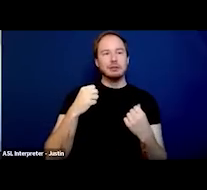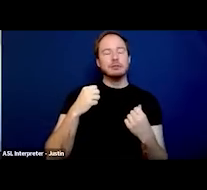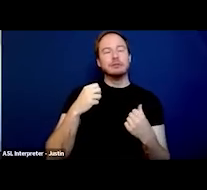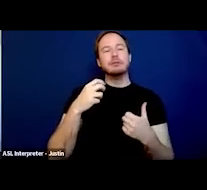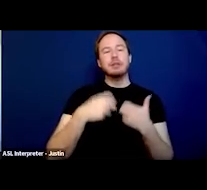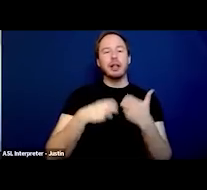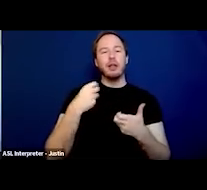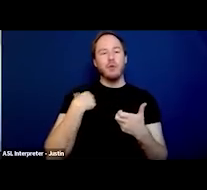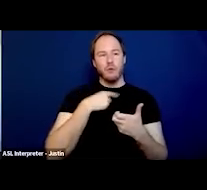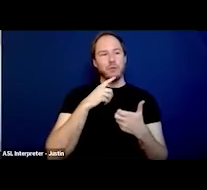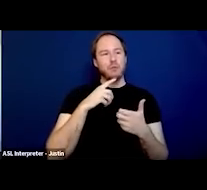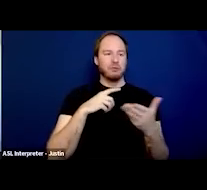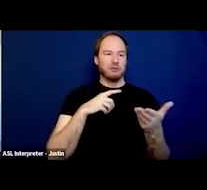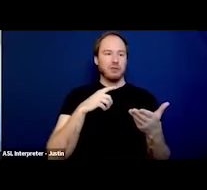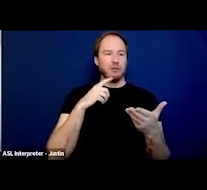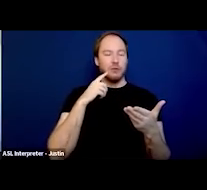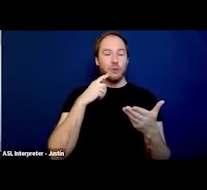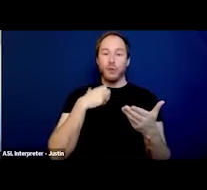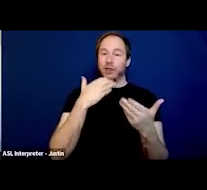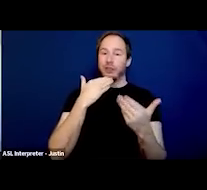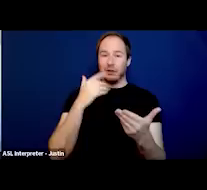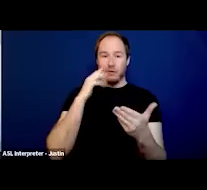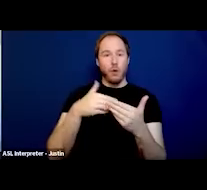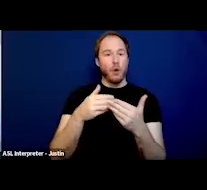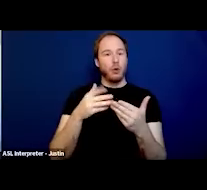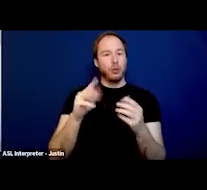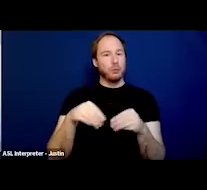I just wanna say a huge thank you to the providers who reached out to us